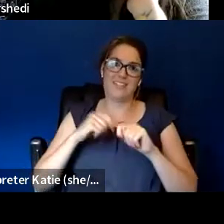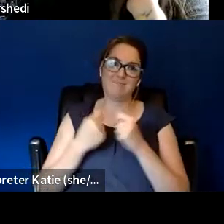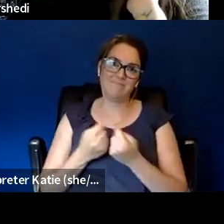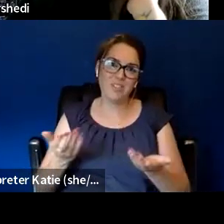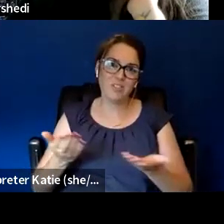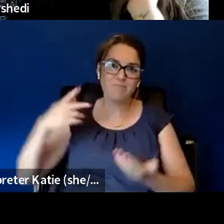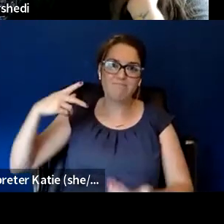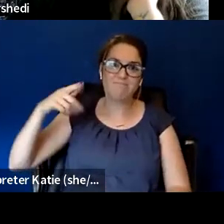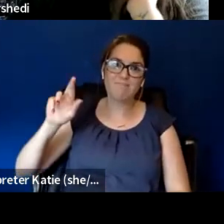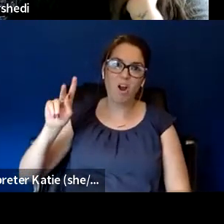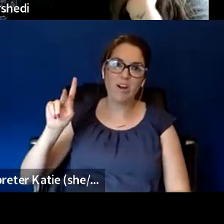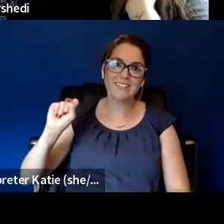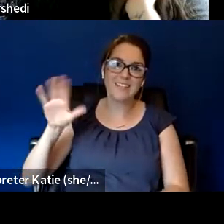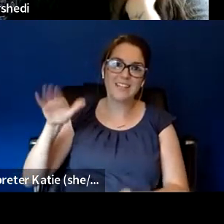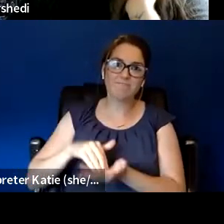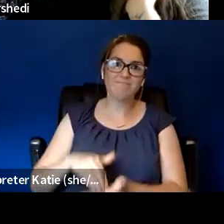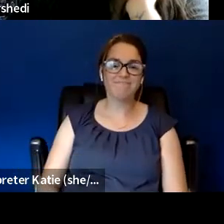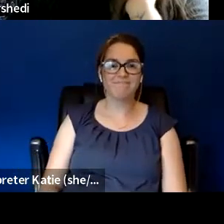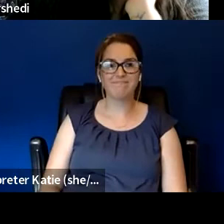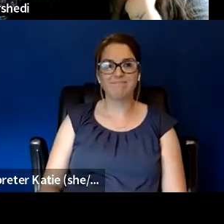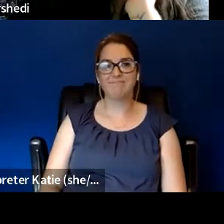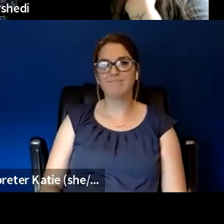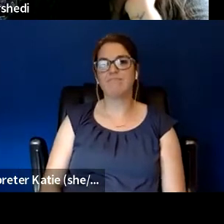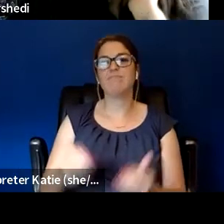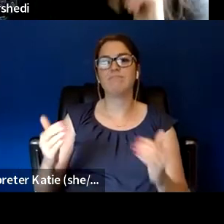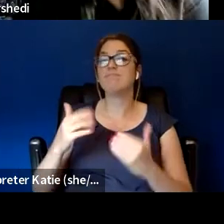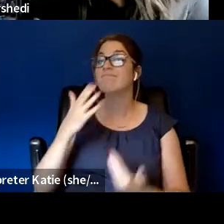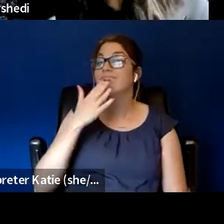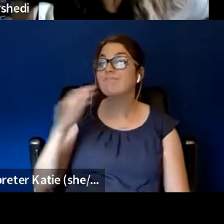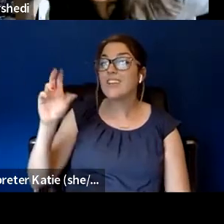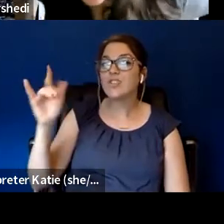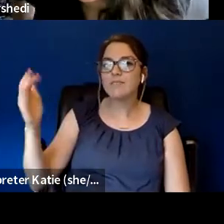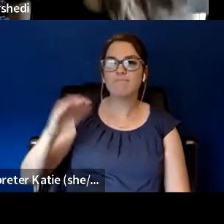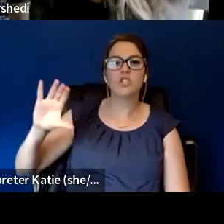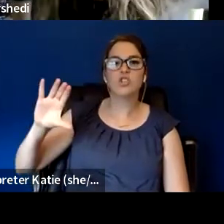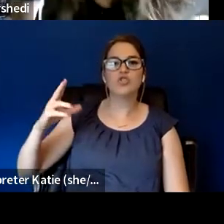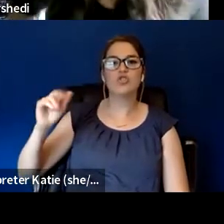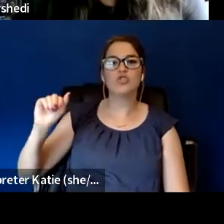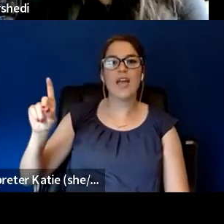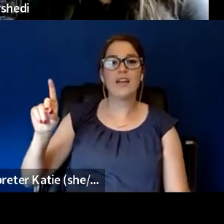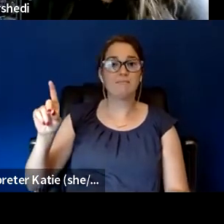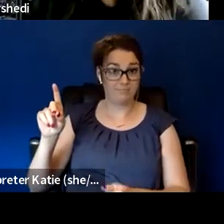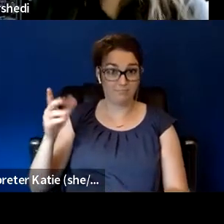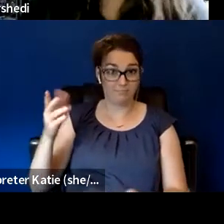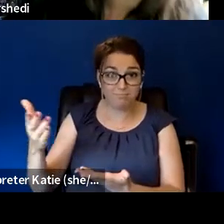Thanks, Ashley, and then finally going to Chad, same question about the kind of makeup of your team